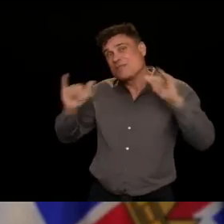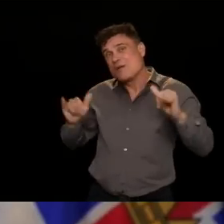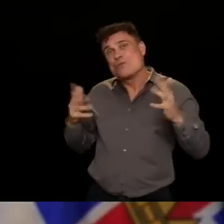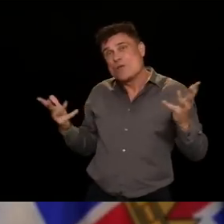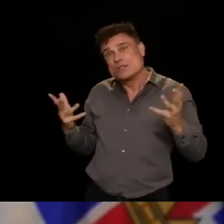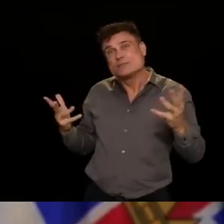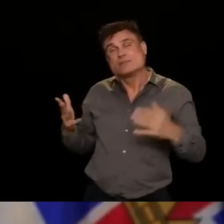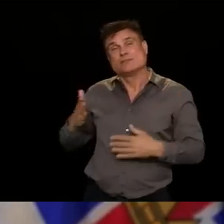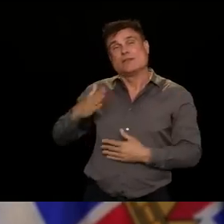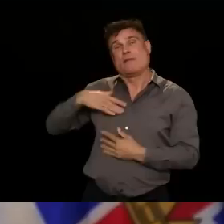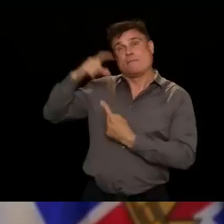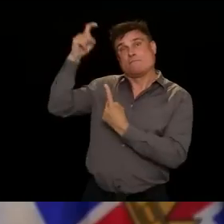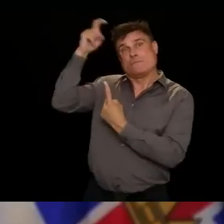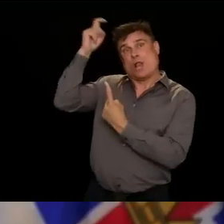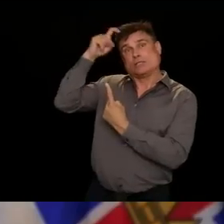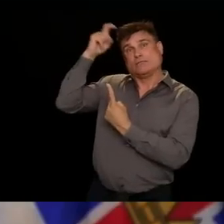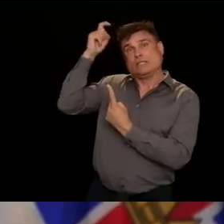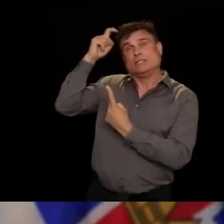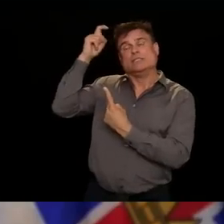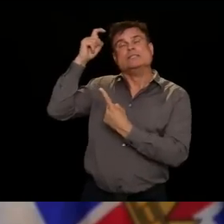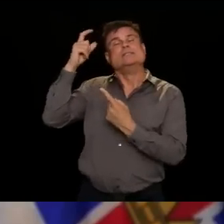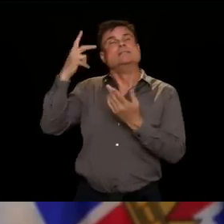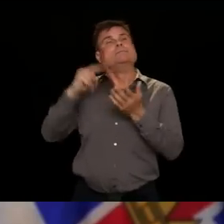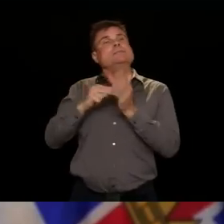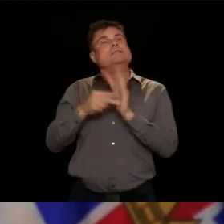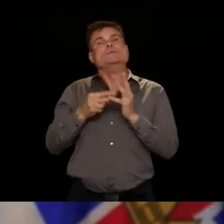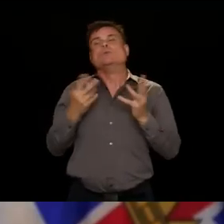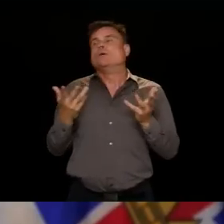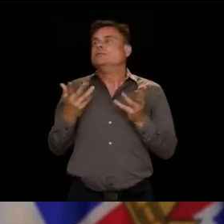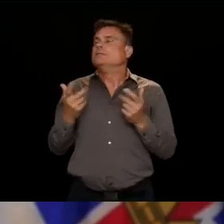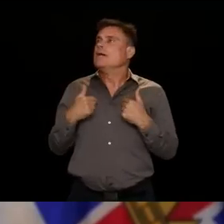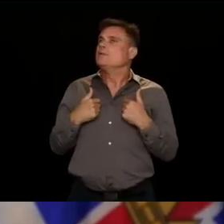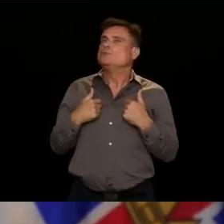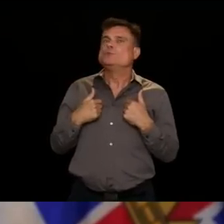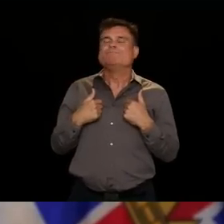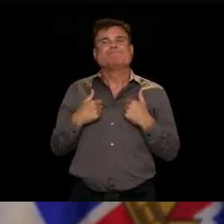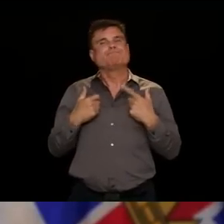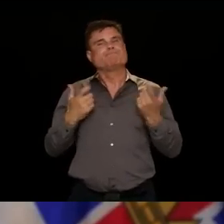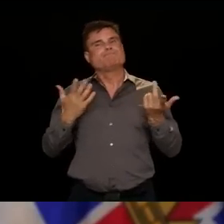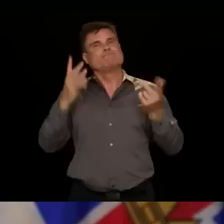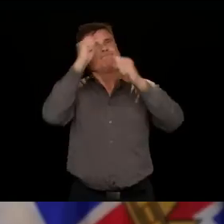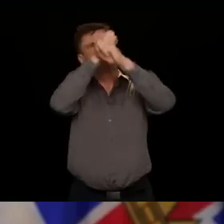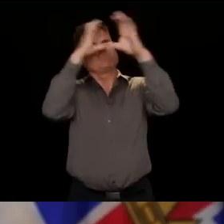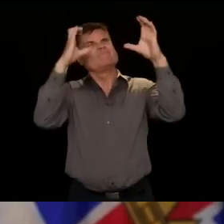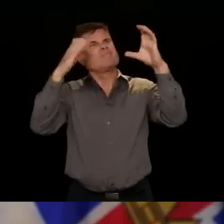to doing the same things we have been doing, and that will allow us to do more. We also have to philosophically